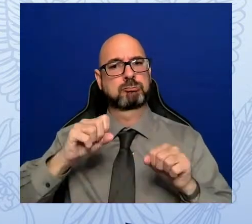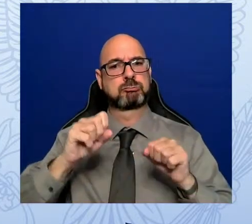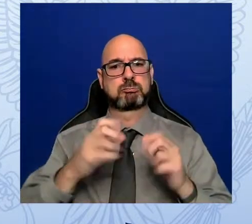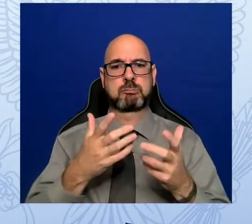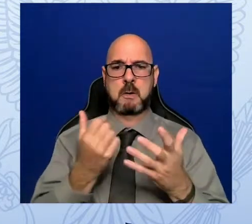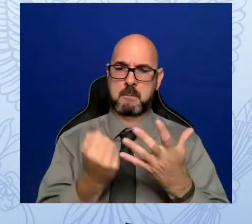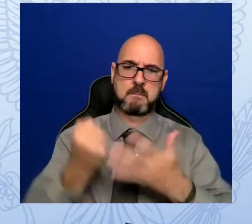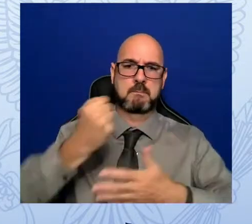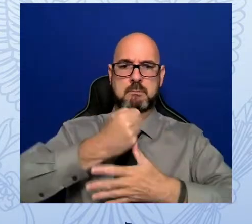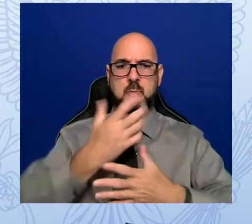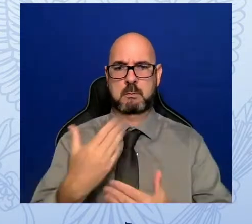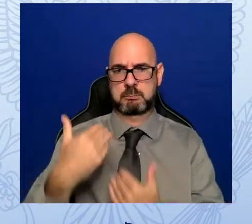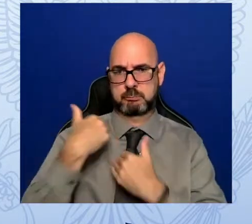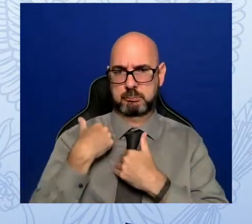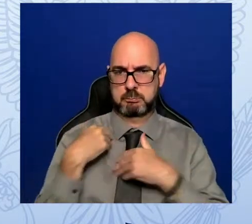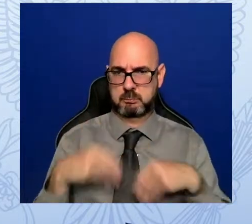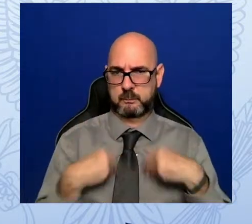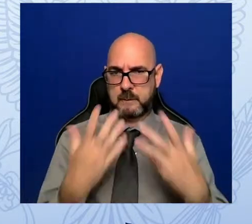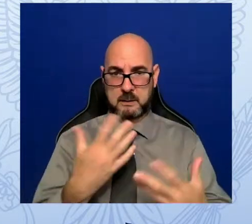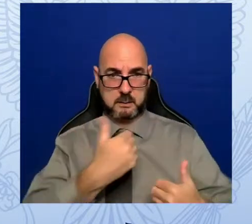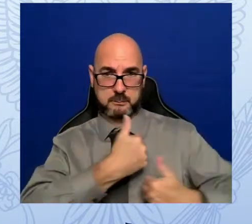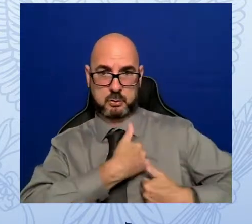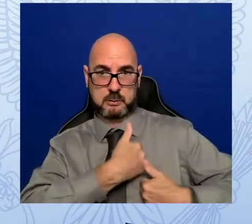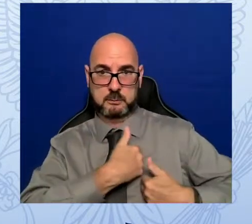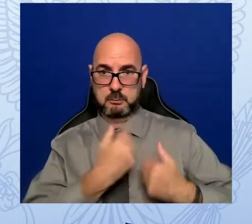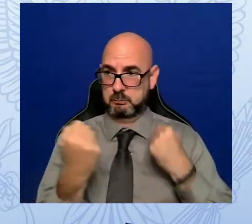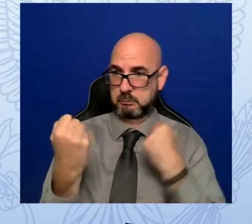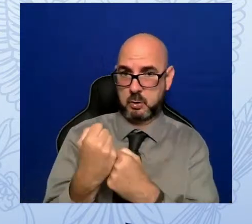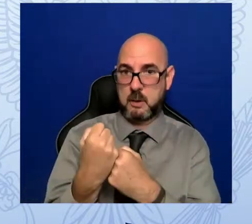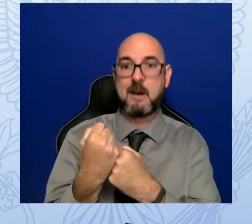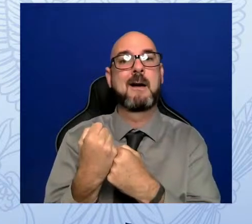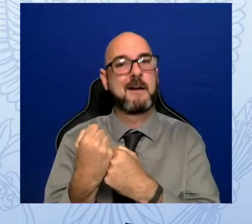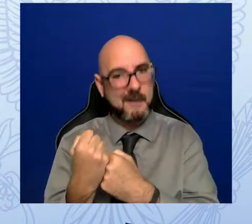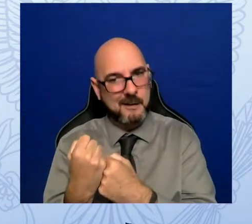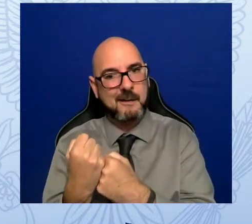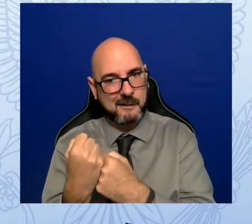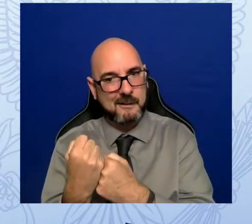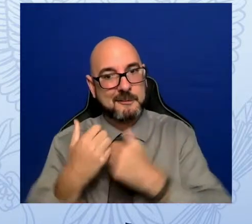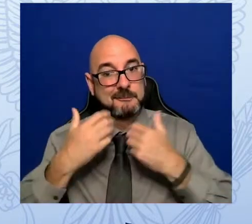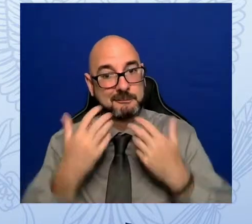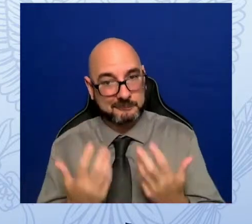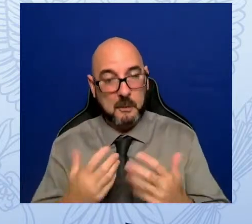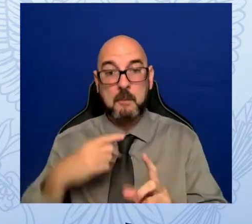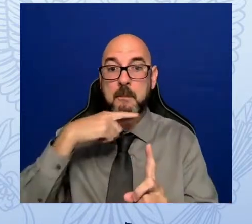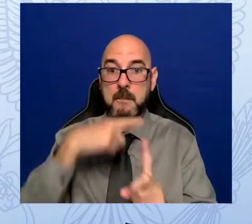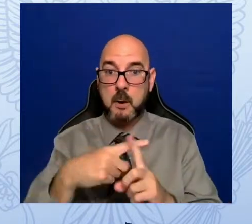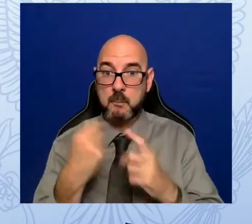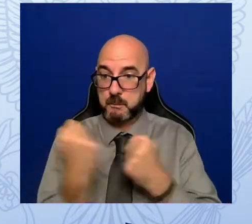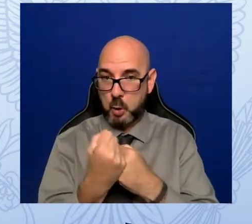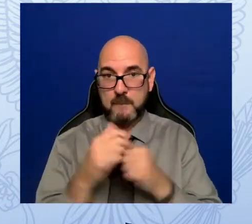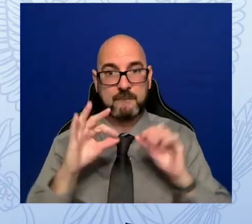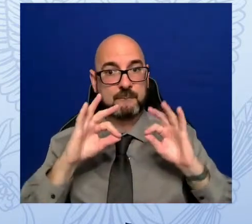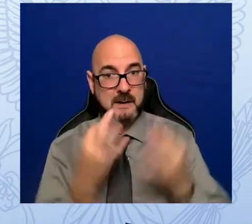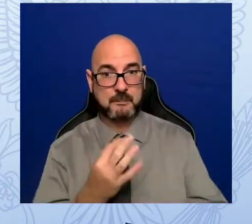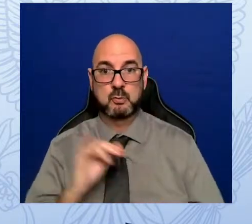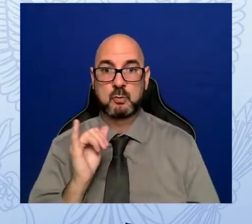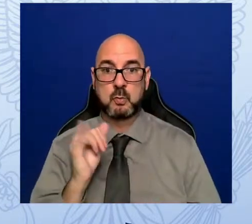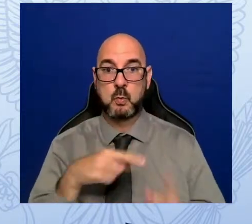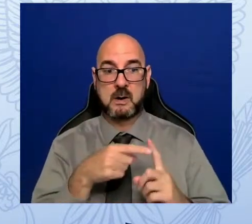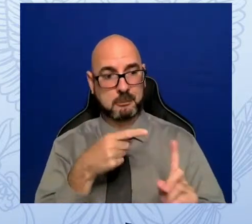we send into harm's way and then to care for them and their families when they come home. At our -- at the VA, our part of that promise says,